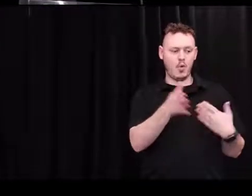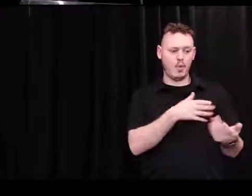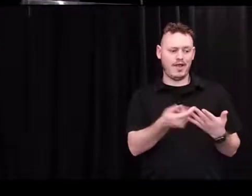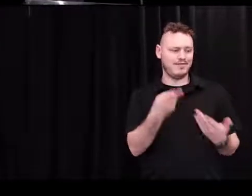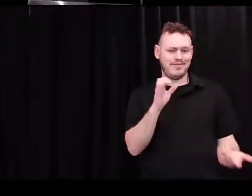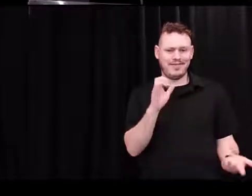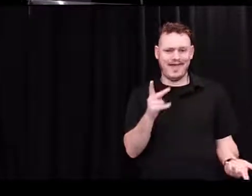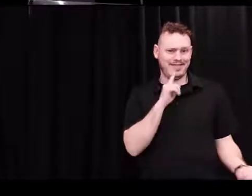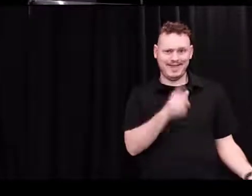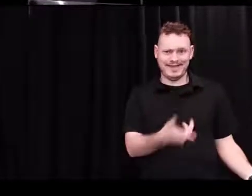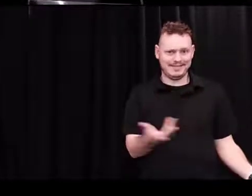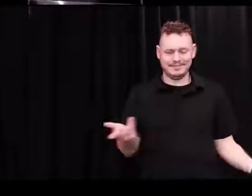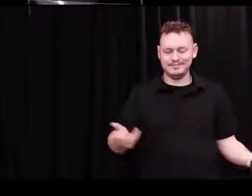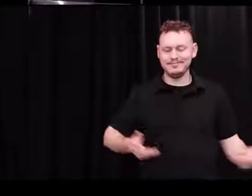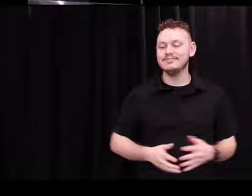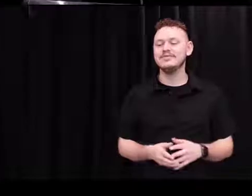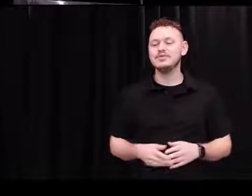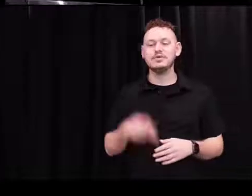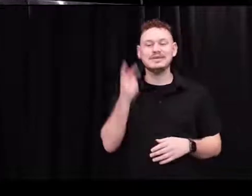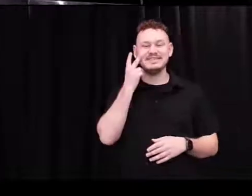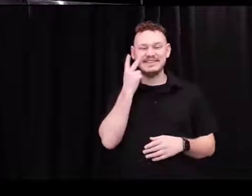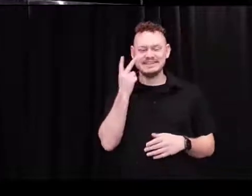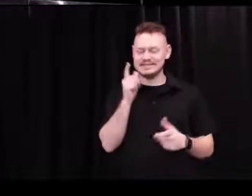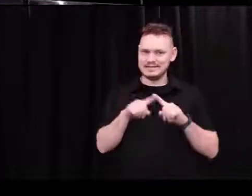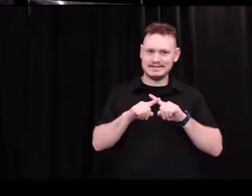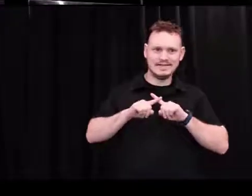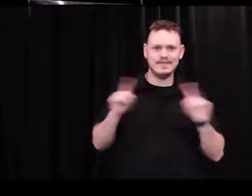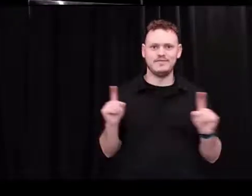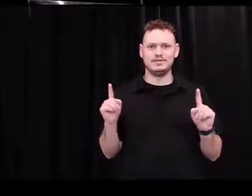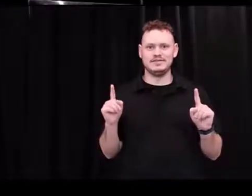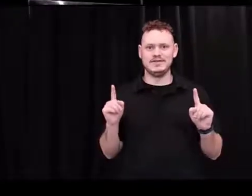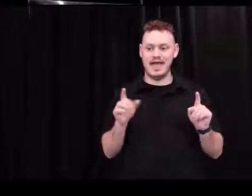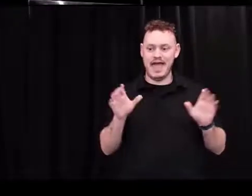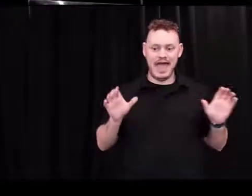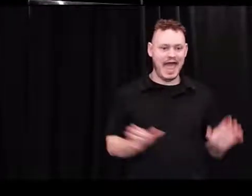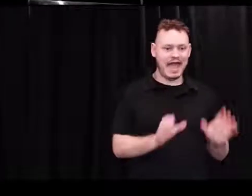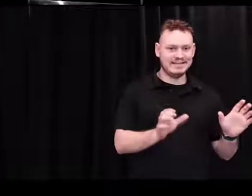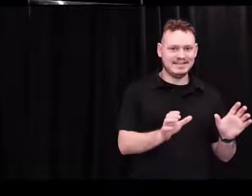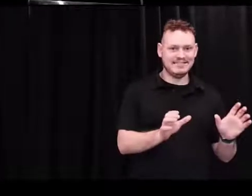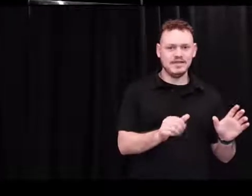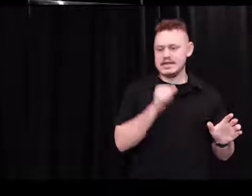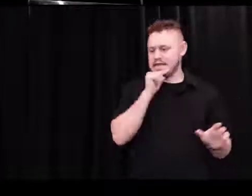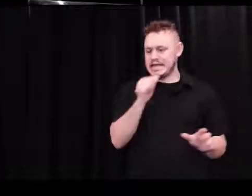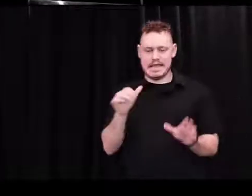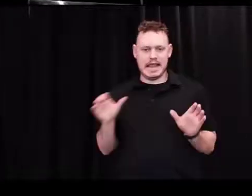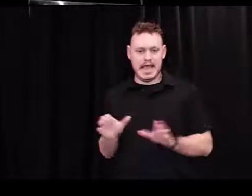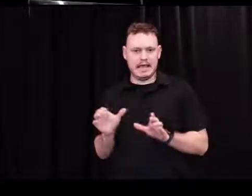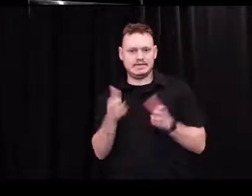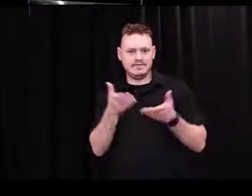the stark visual difference between the active and inactive items, the pieces of the navigation where